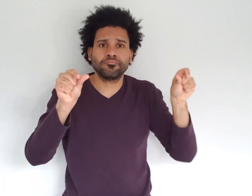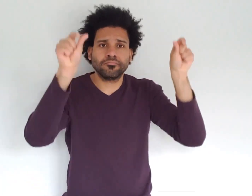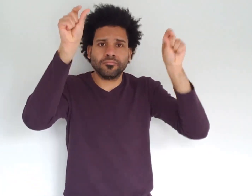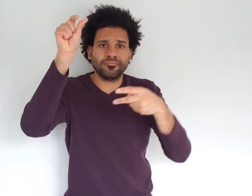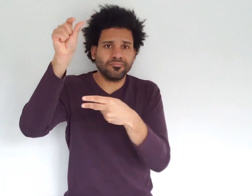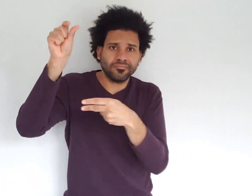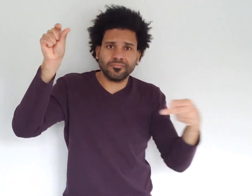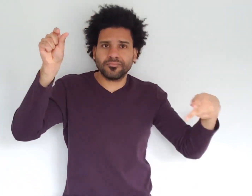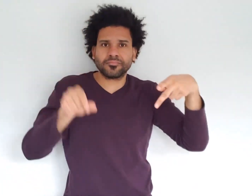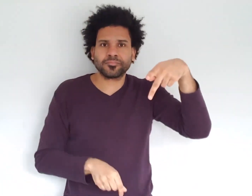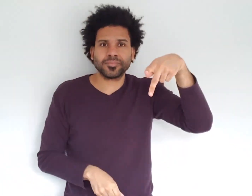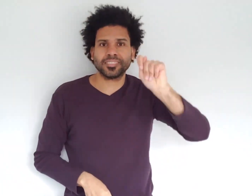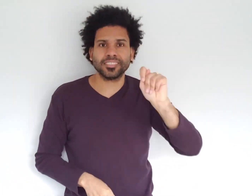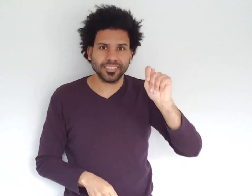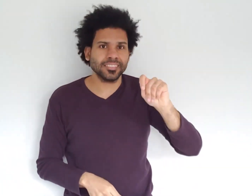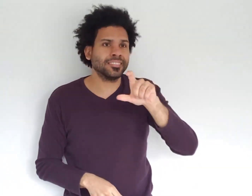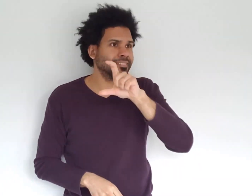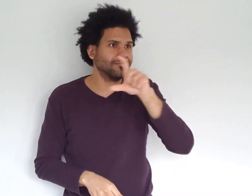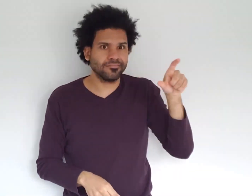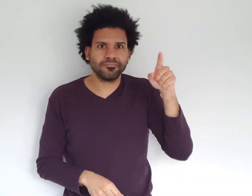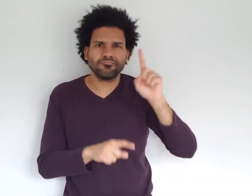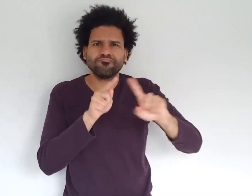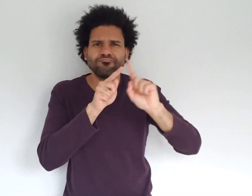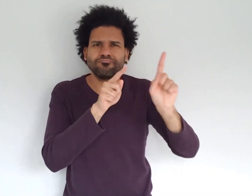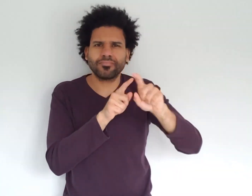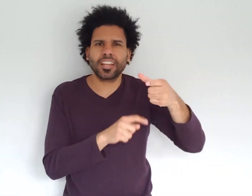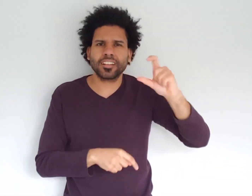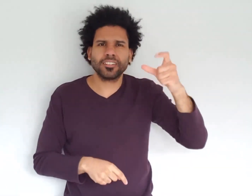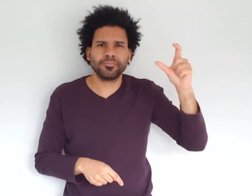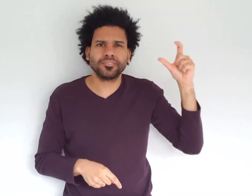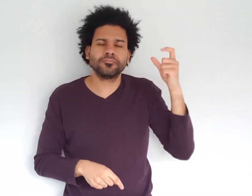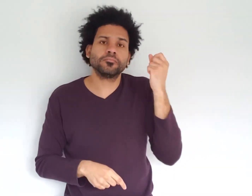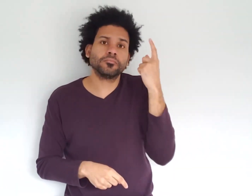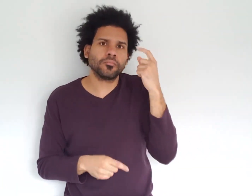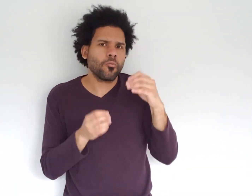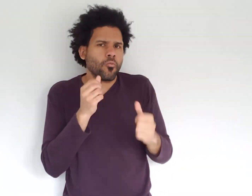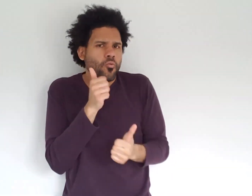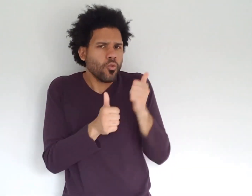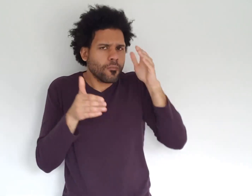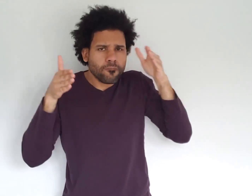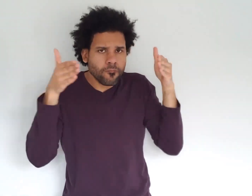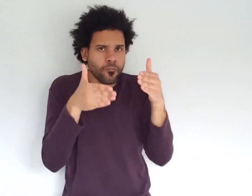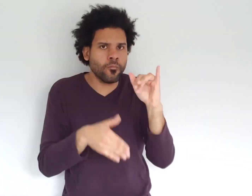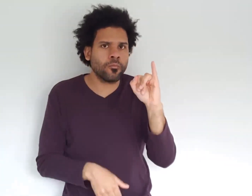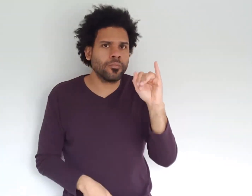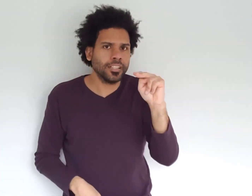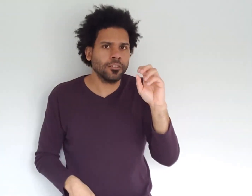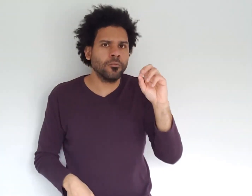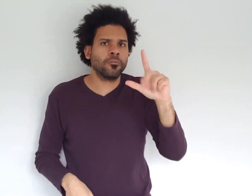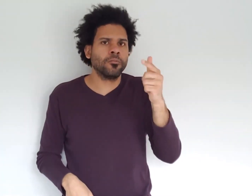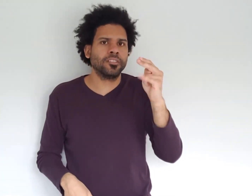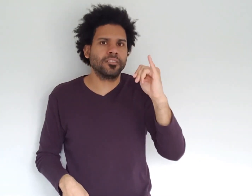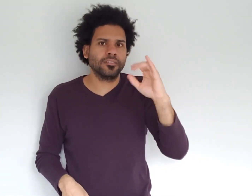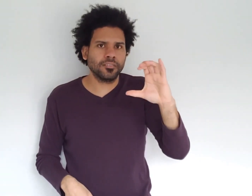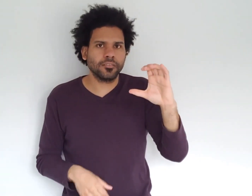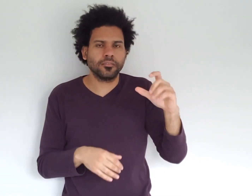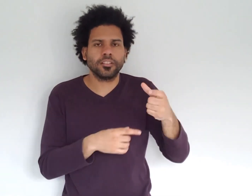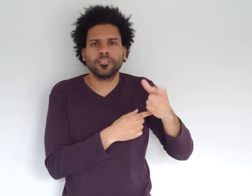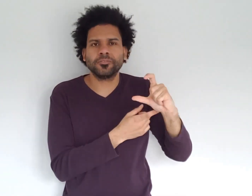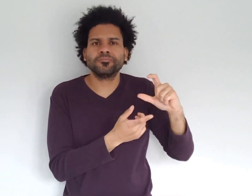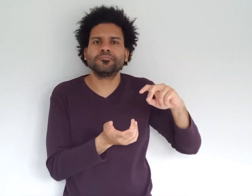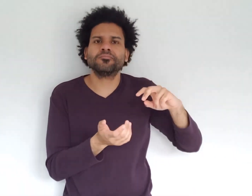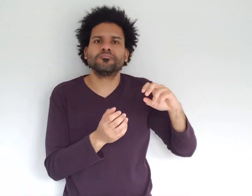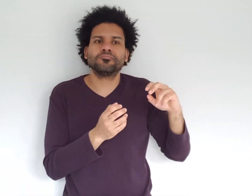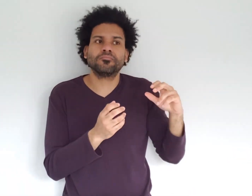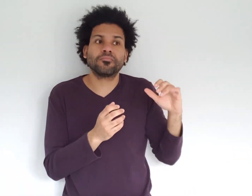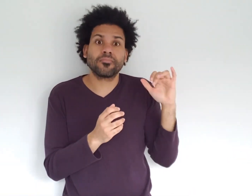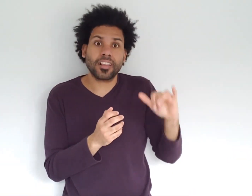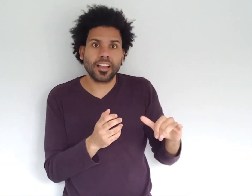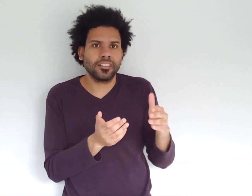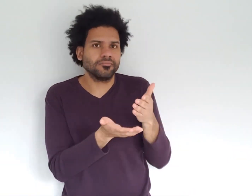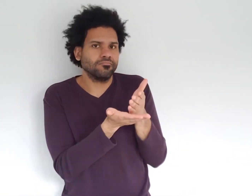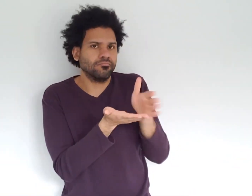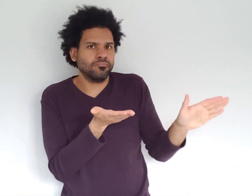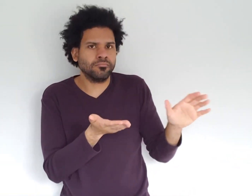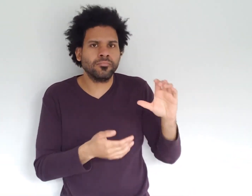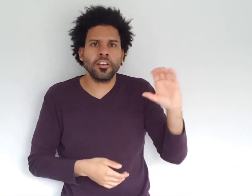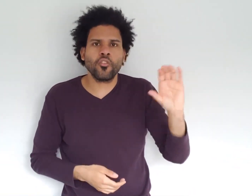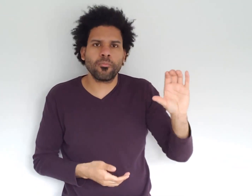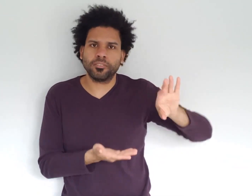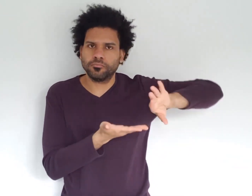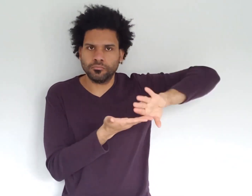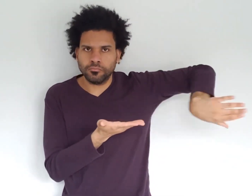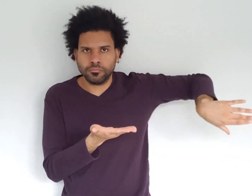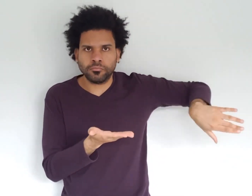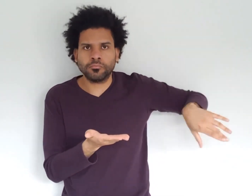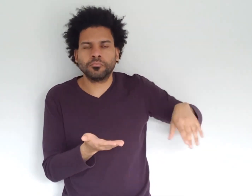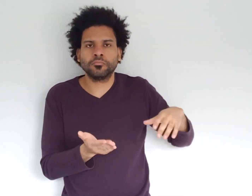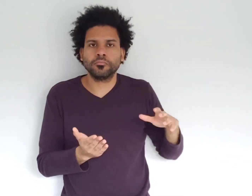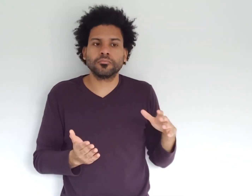The periodic table has different elements, but minerals mostly focus on inorganic elements which excludes carbon.